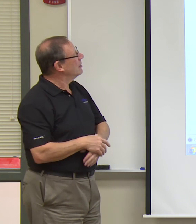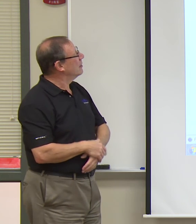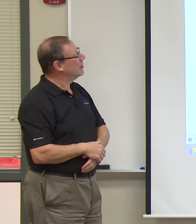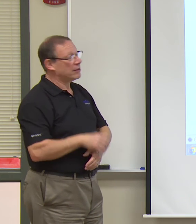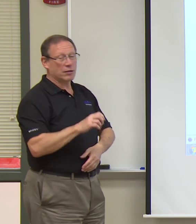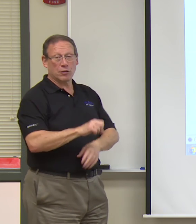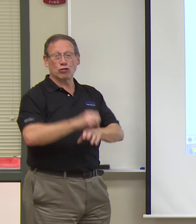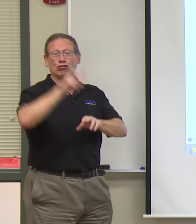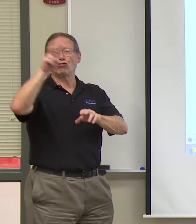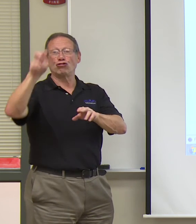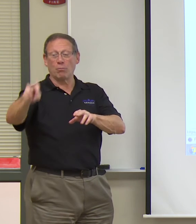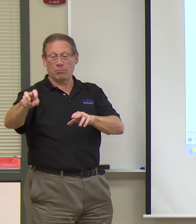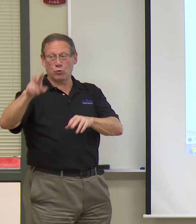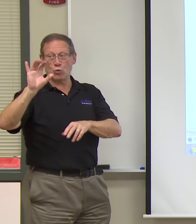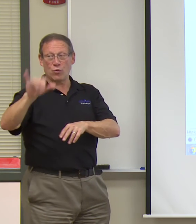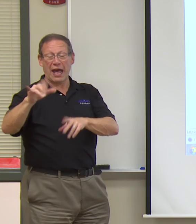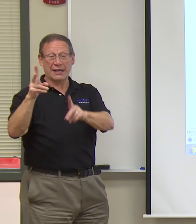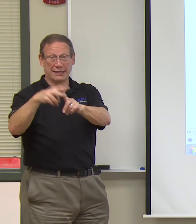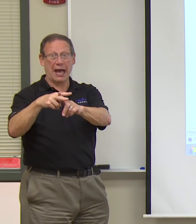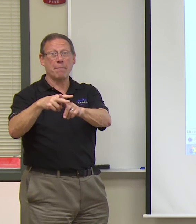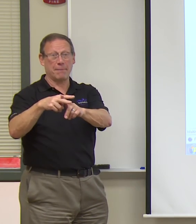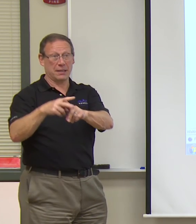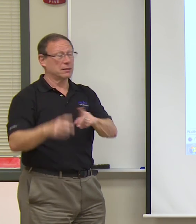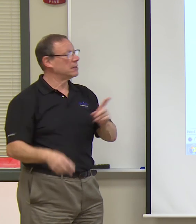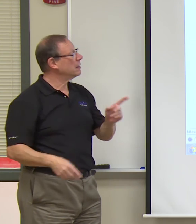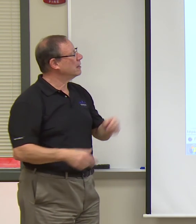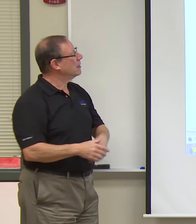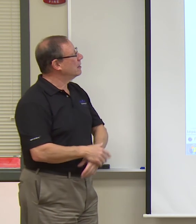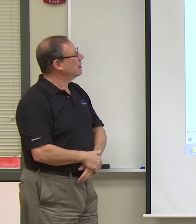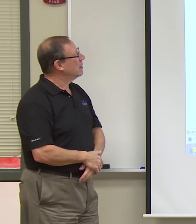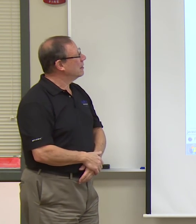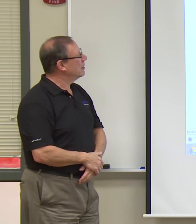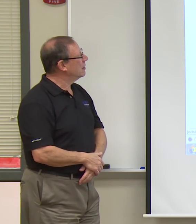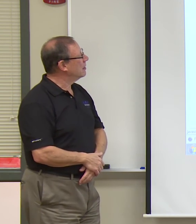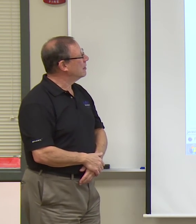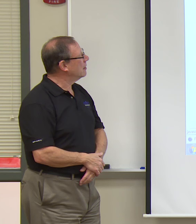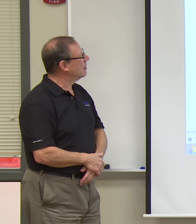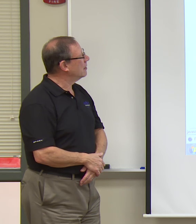And you could--and that's also how you can create